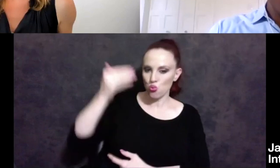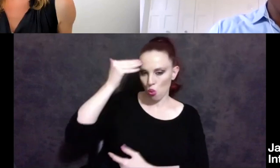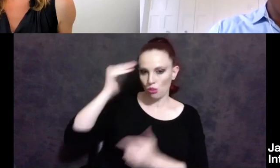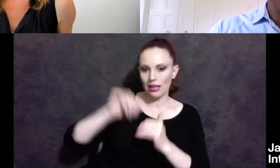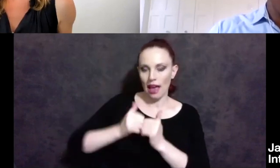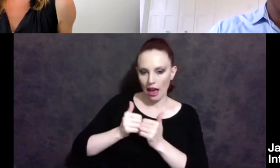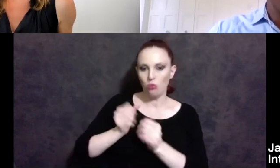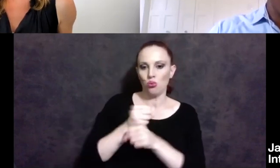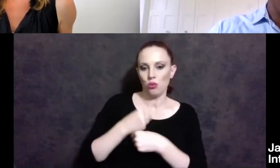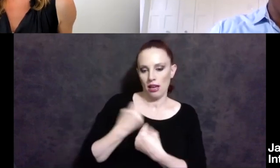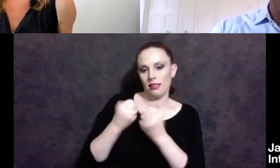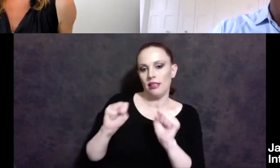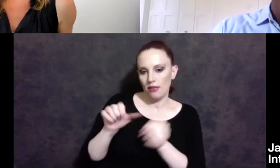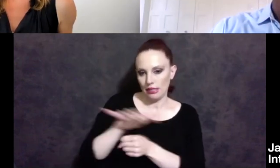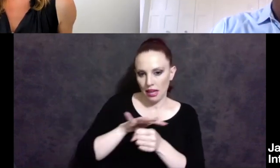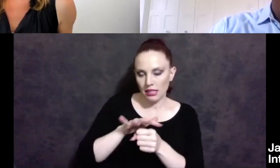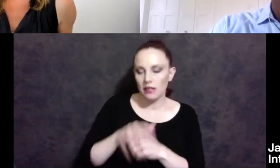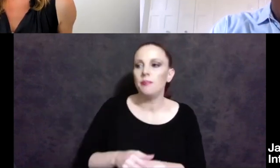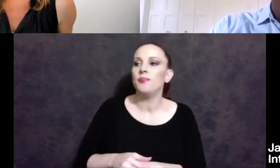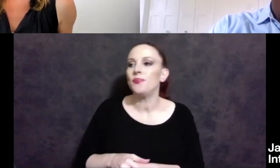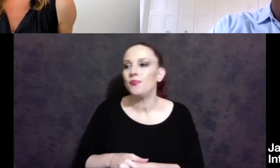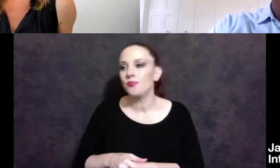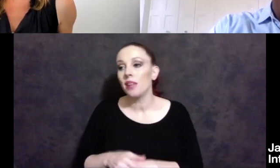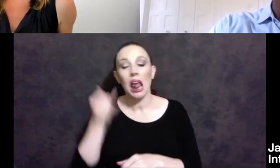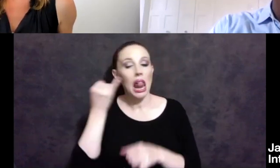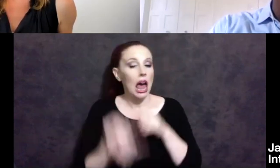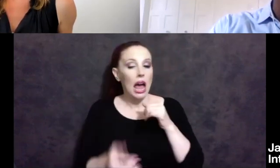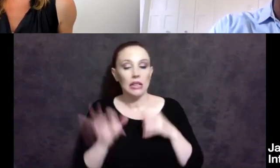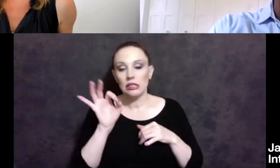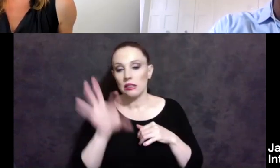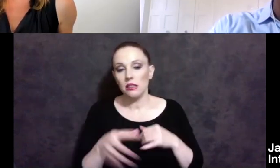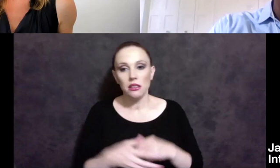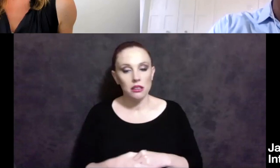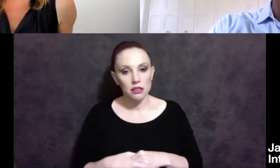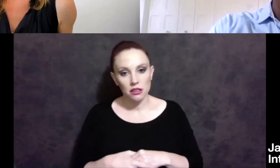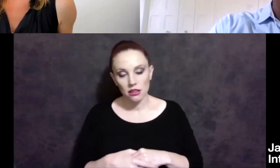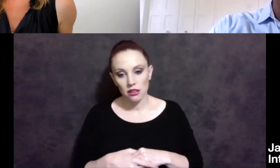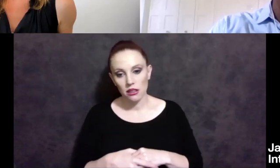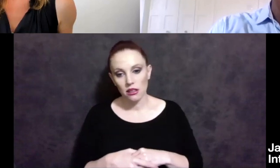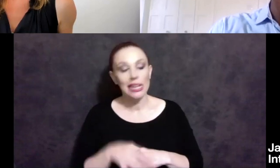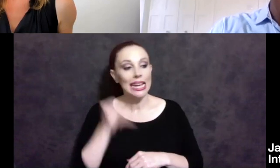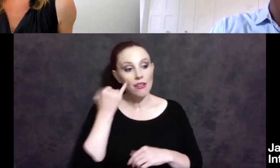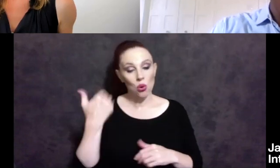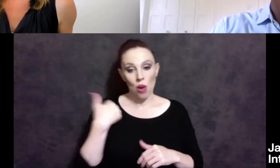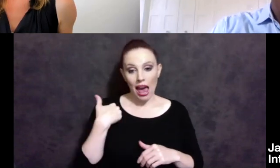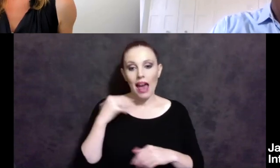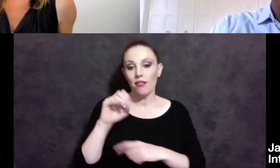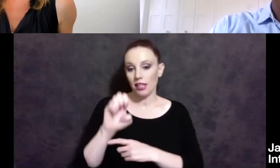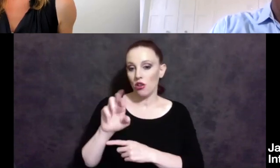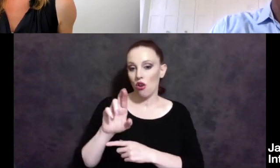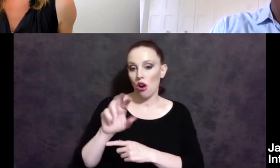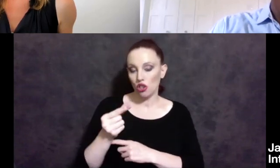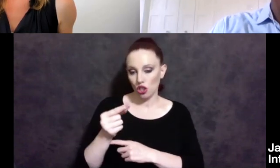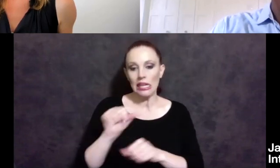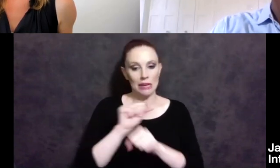the last thing I would say is if you have employee resource groups, reach out to them